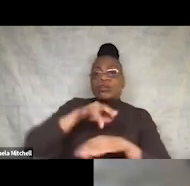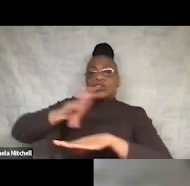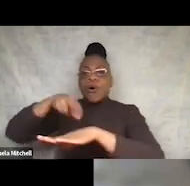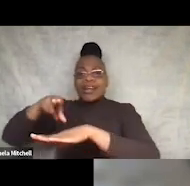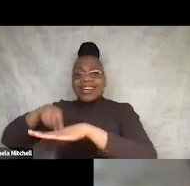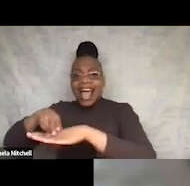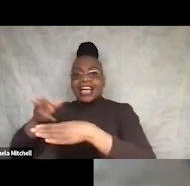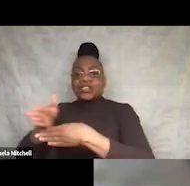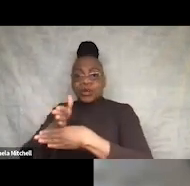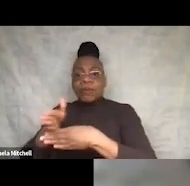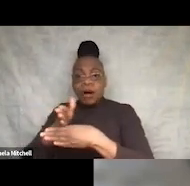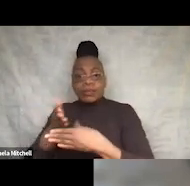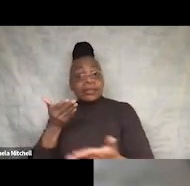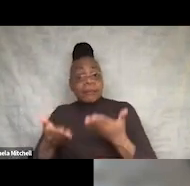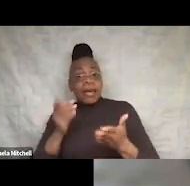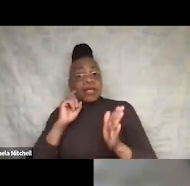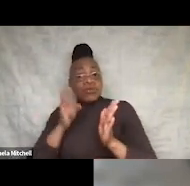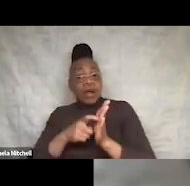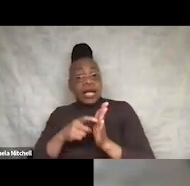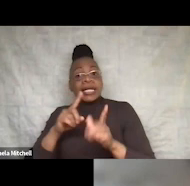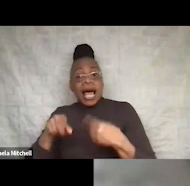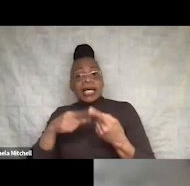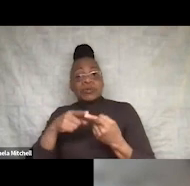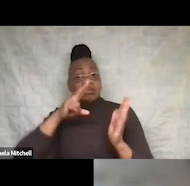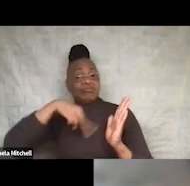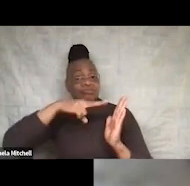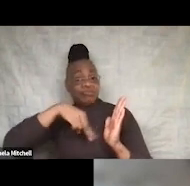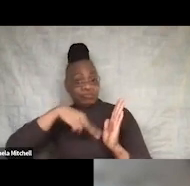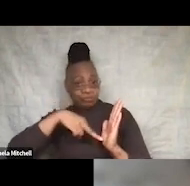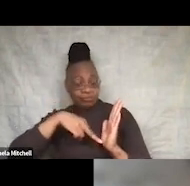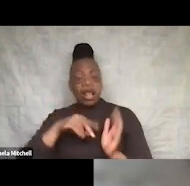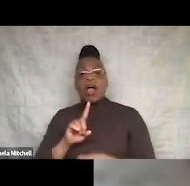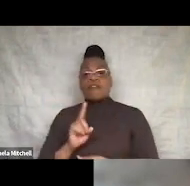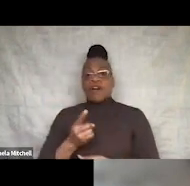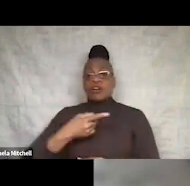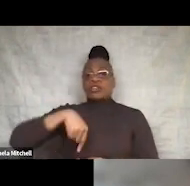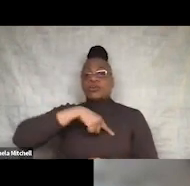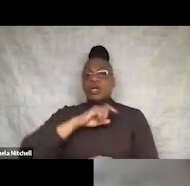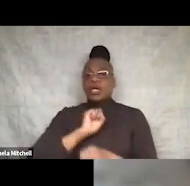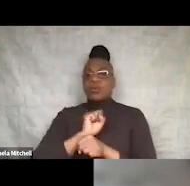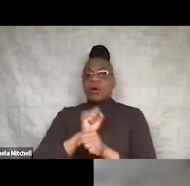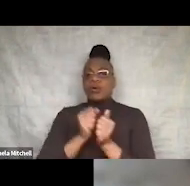as you may recognize when you start to look. So first, we do work with Rising Against All Odds,